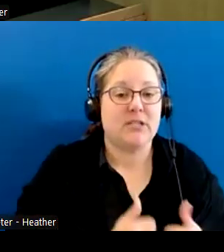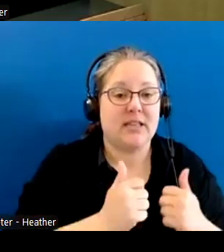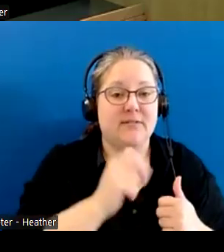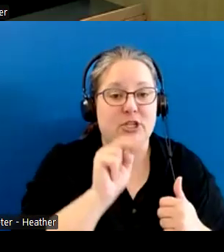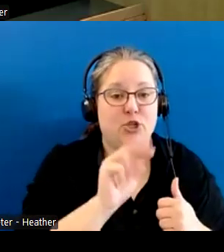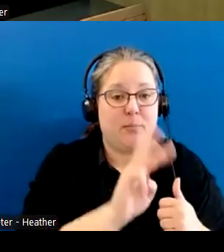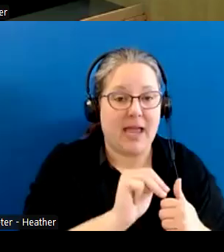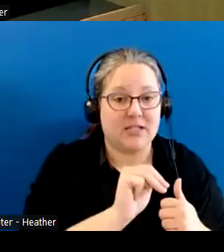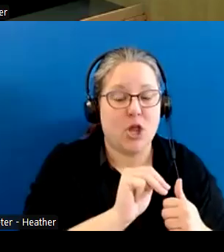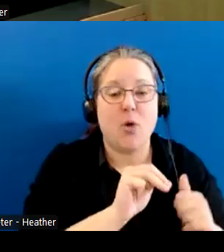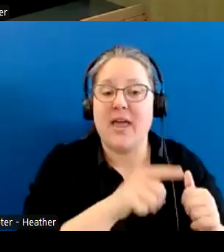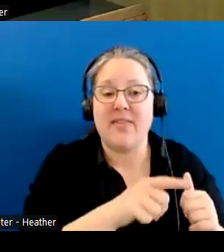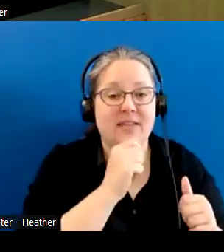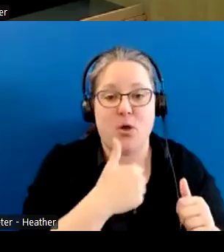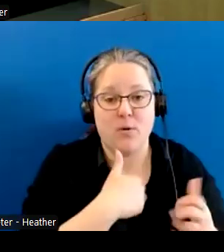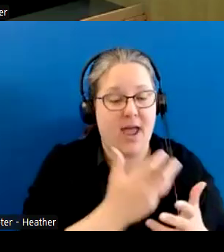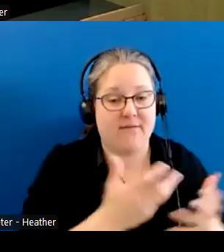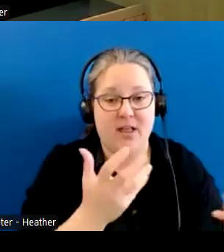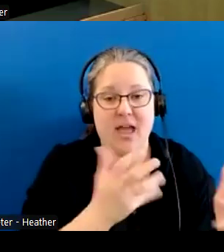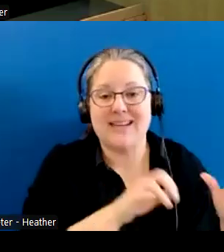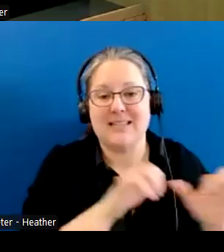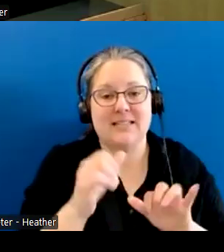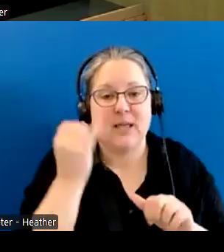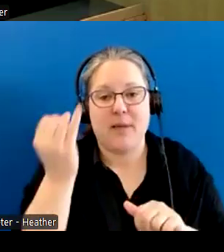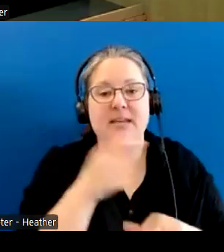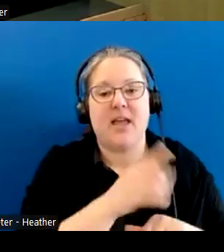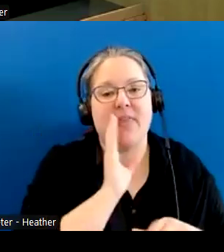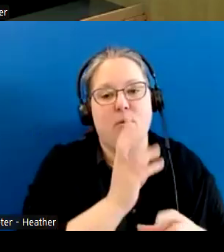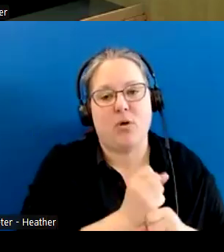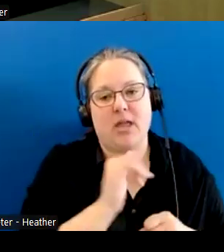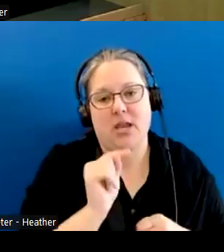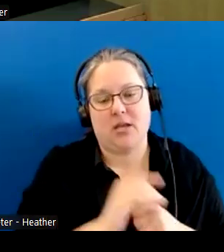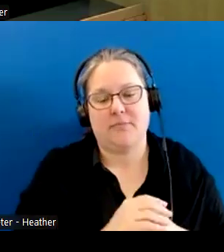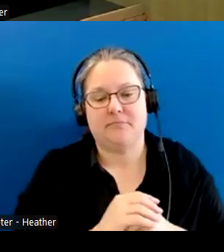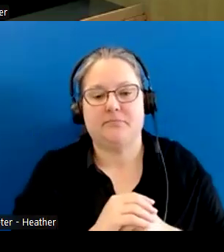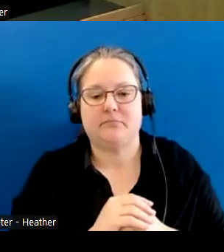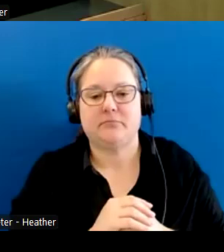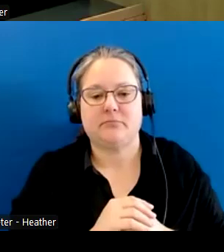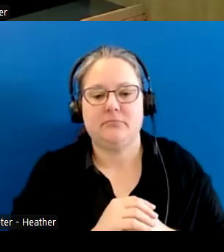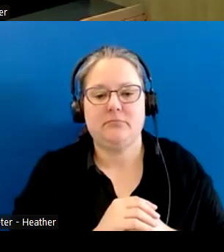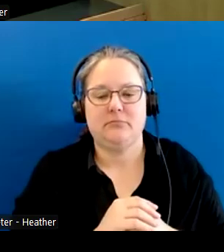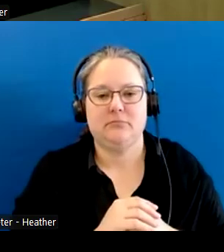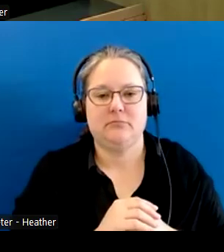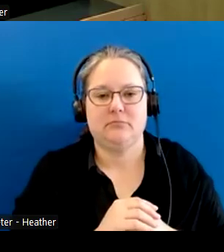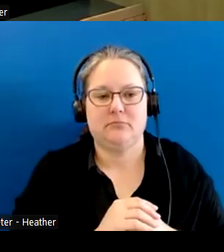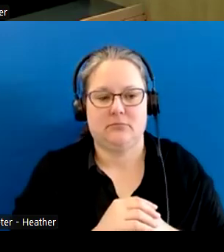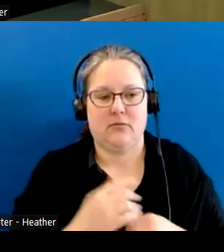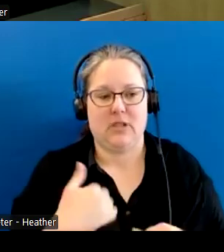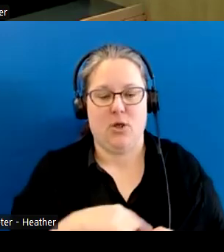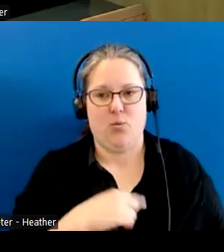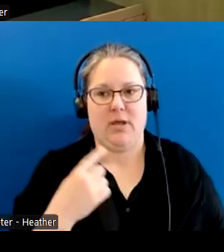they don't and it's the same idea, they'll get the grant. Okay. Um the we've always been held